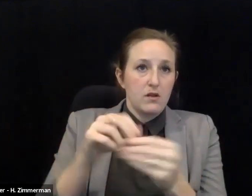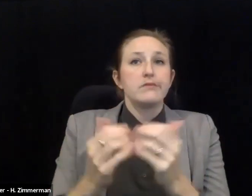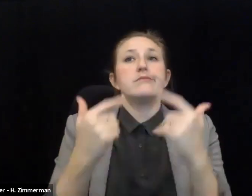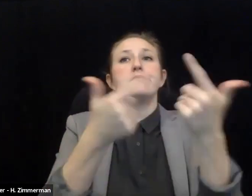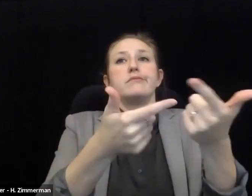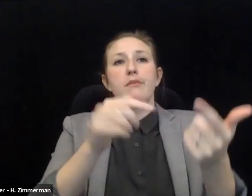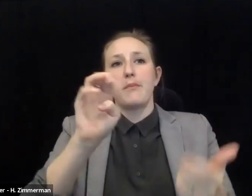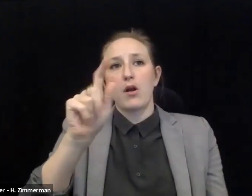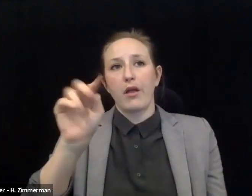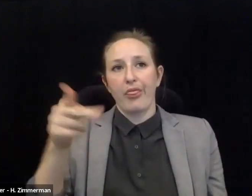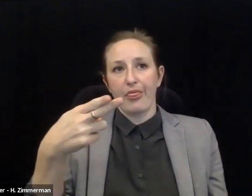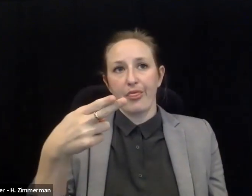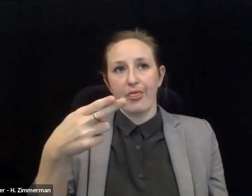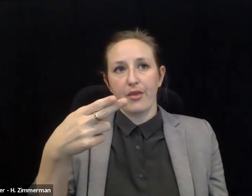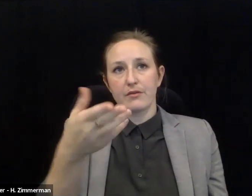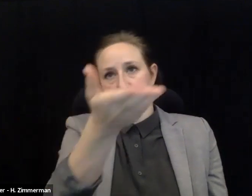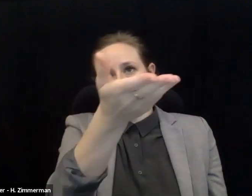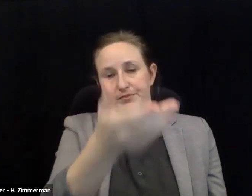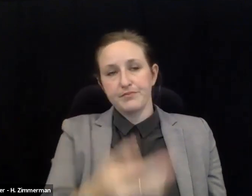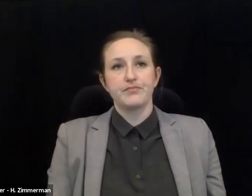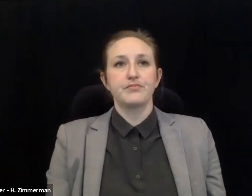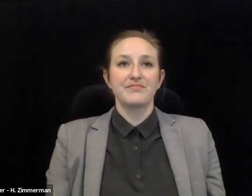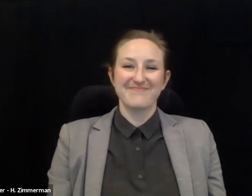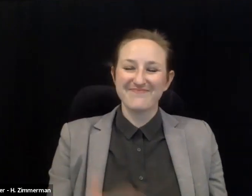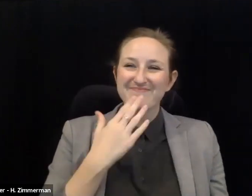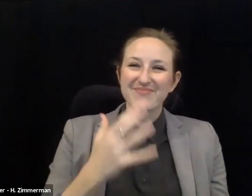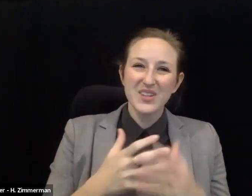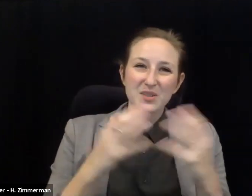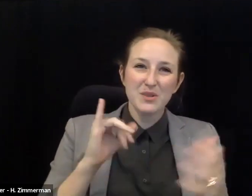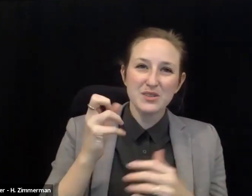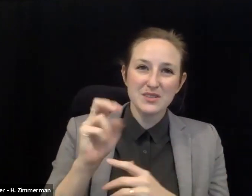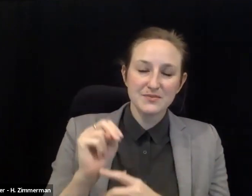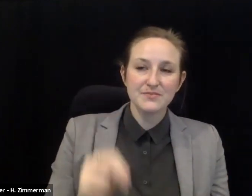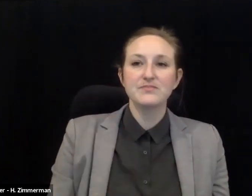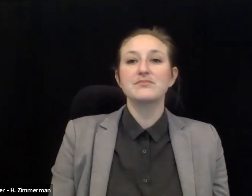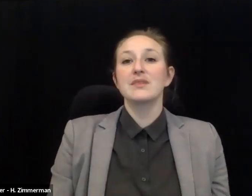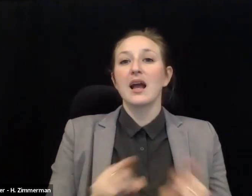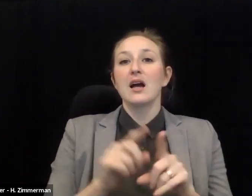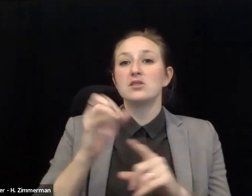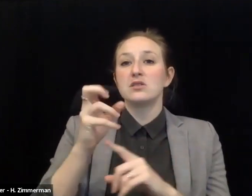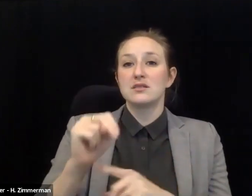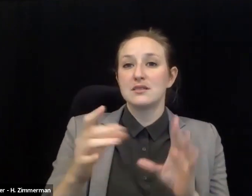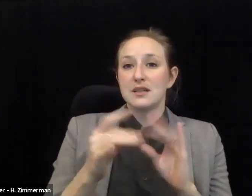Meredith Lopez, IREX: Thanks so much, Justin, and as Justin said, my name is Meredith Lopez and I